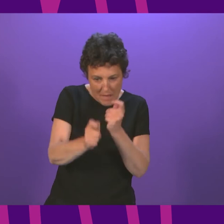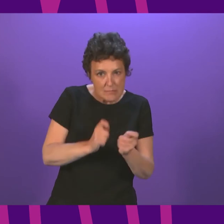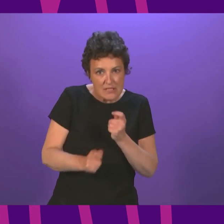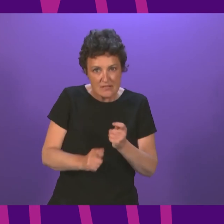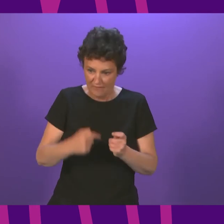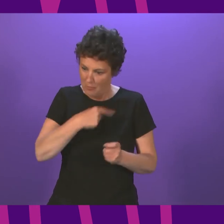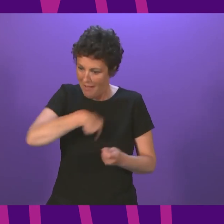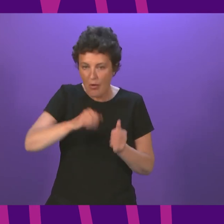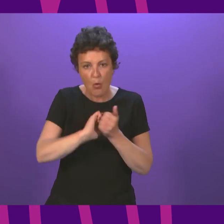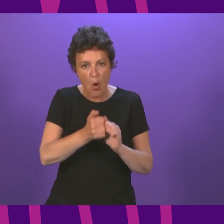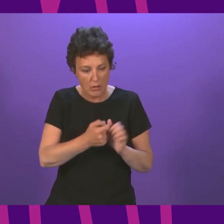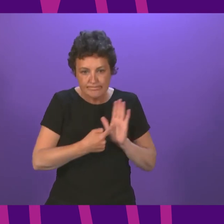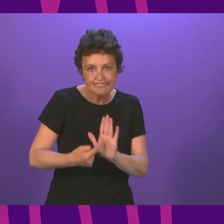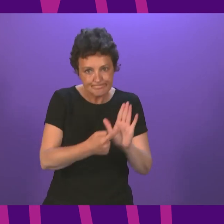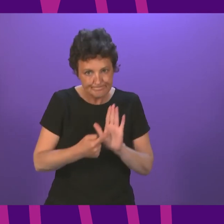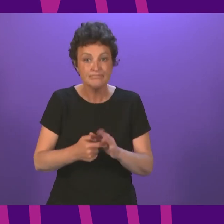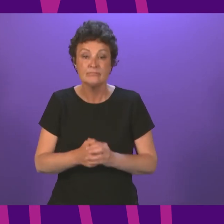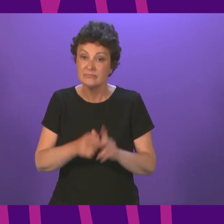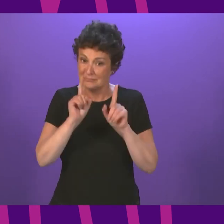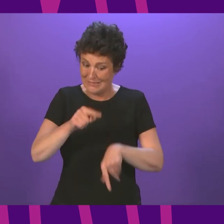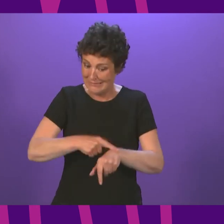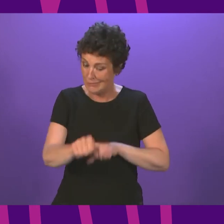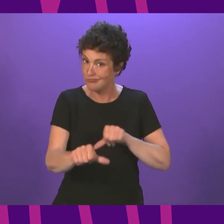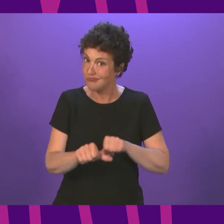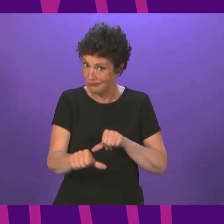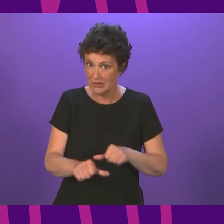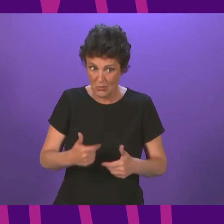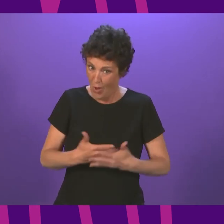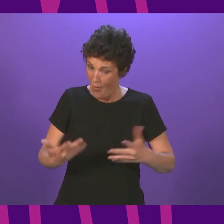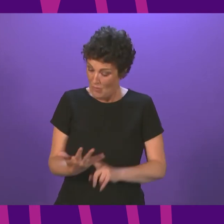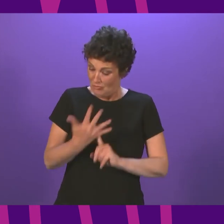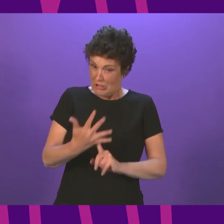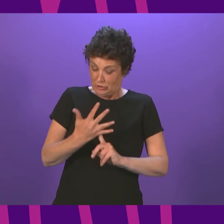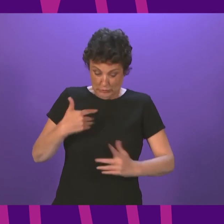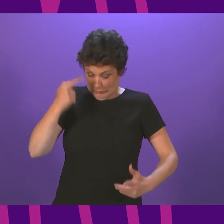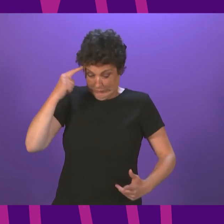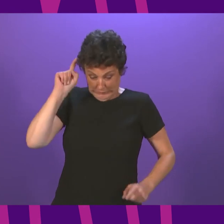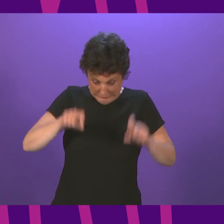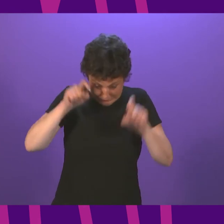illustrates my point about the rushed nature of the bill process, which has left little